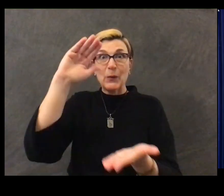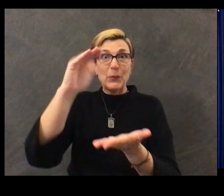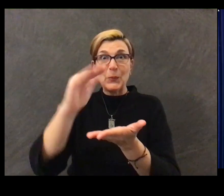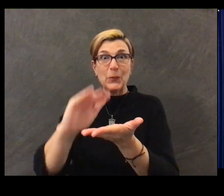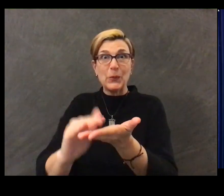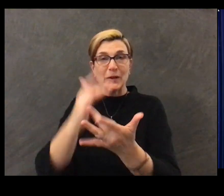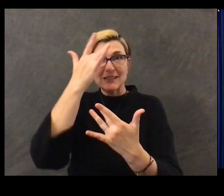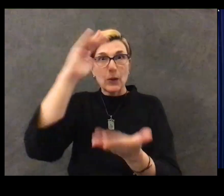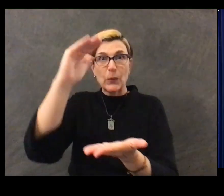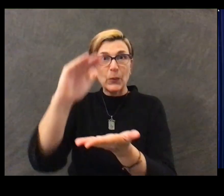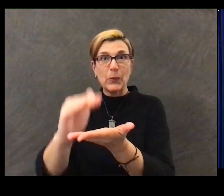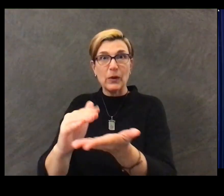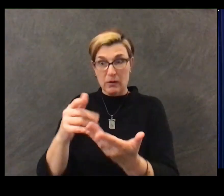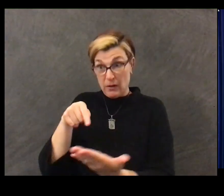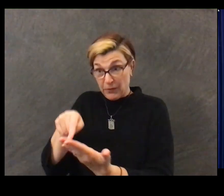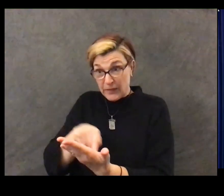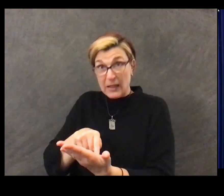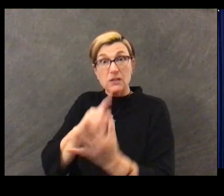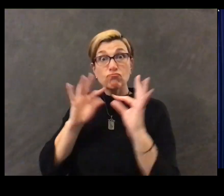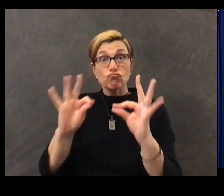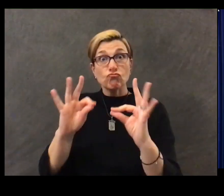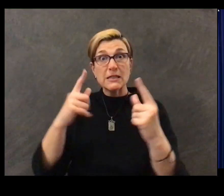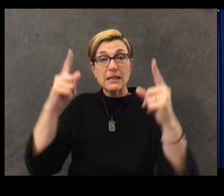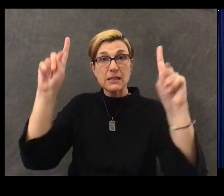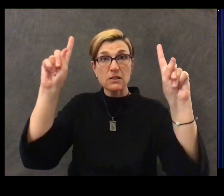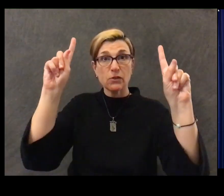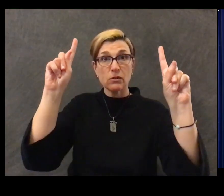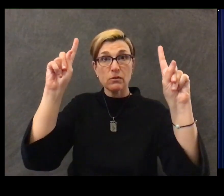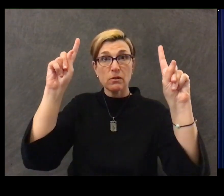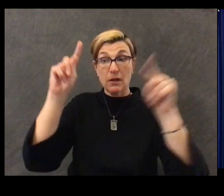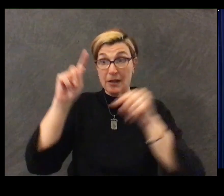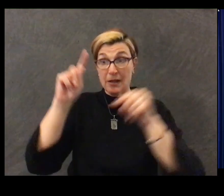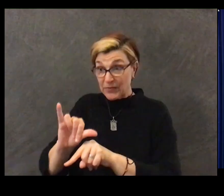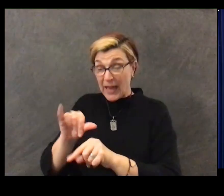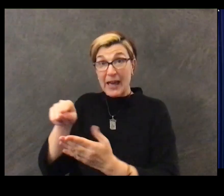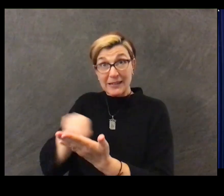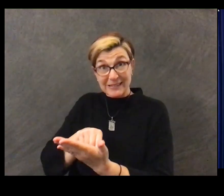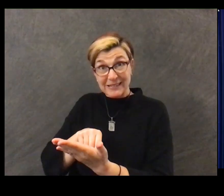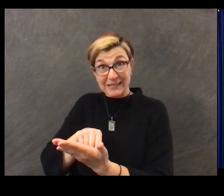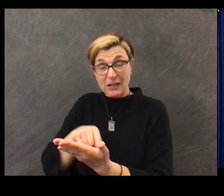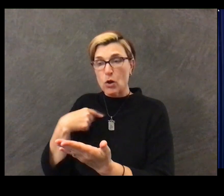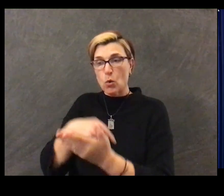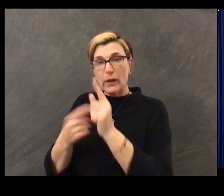it is the basis for our being able to say that we can now think seriously